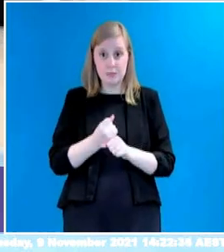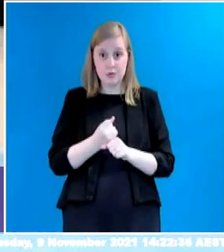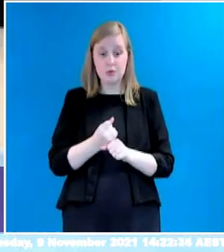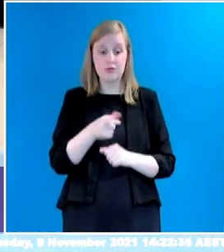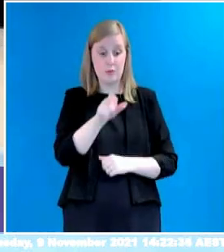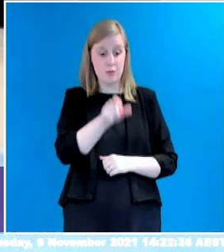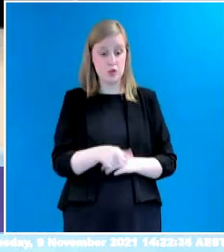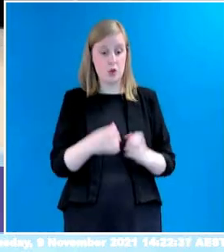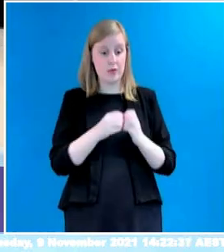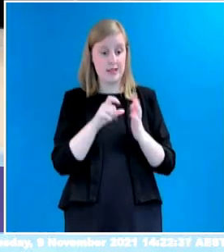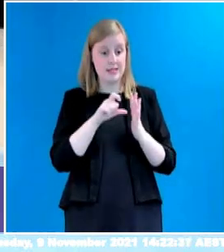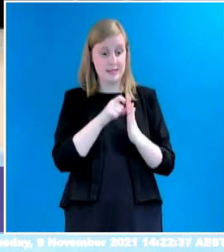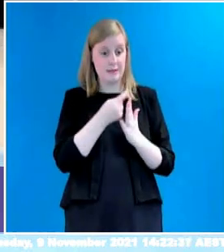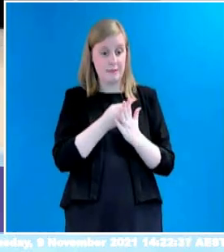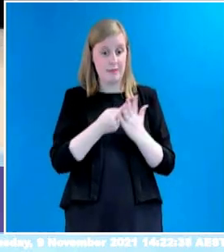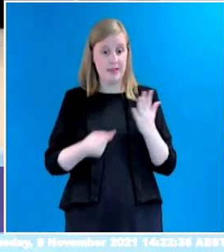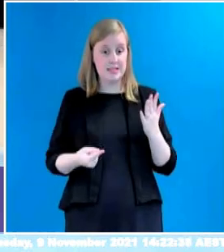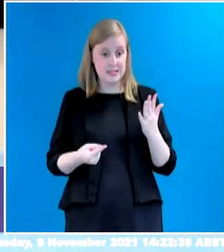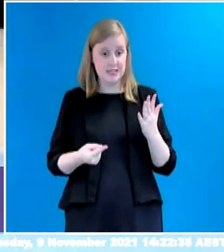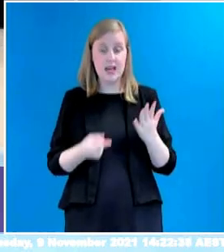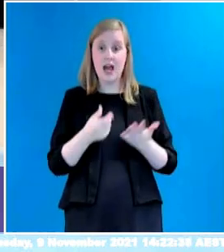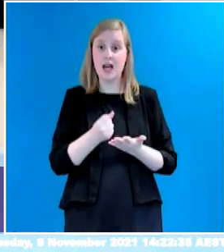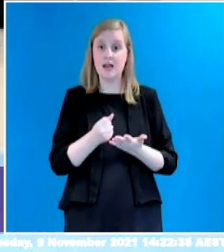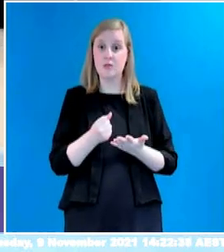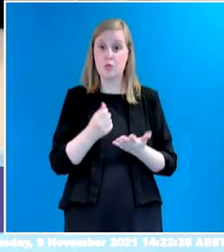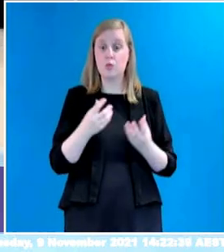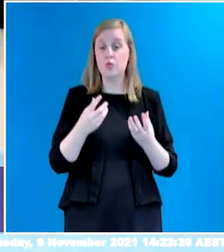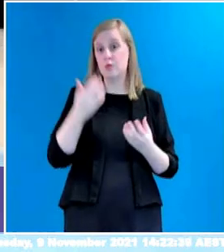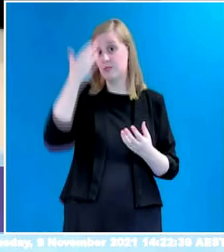disability, for example, with a cognitive impairment that may not be